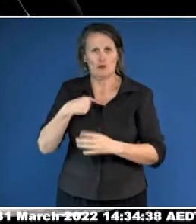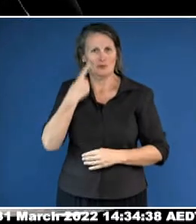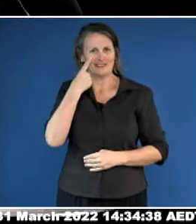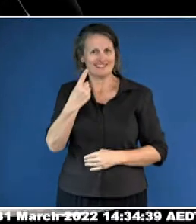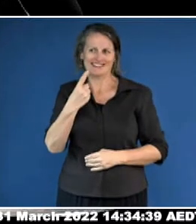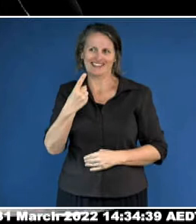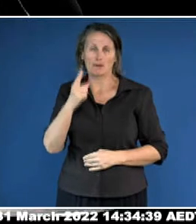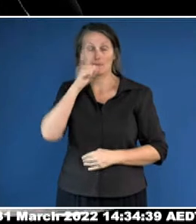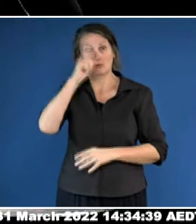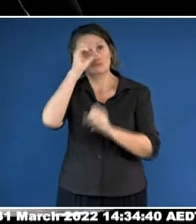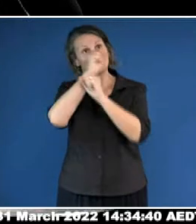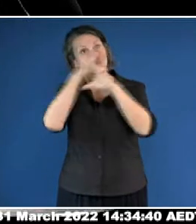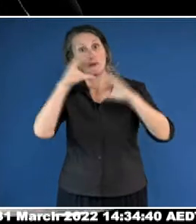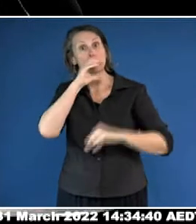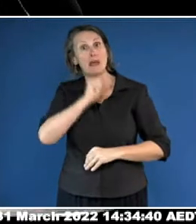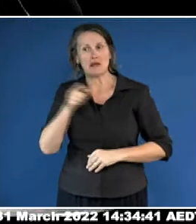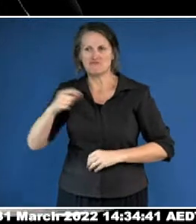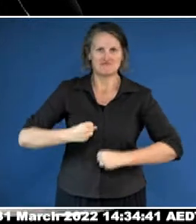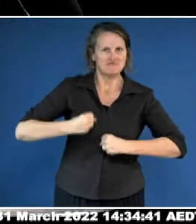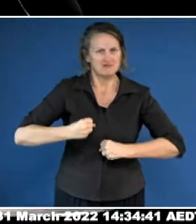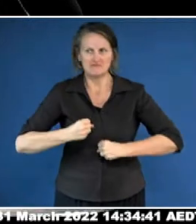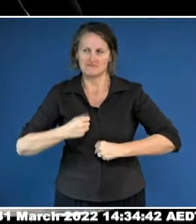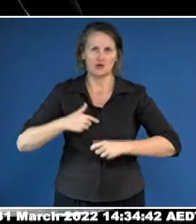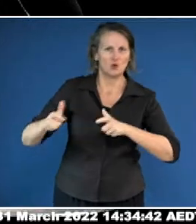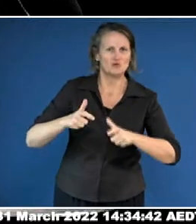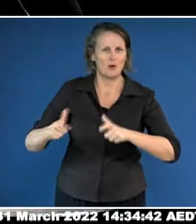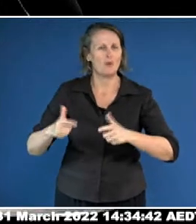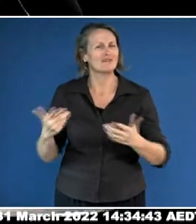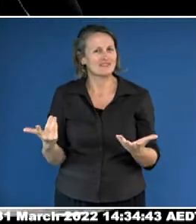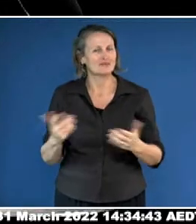And like what Mali said, in addition to gender inequality for women with disability,